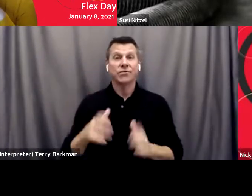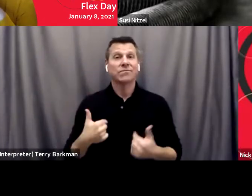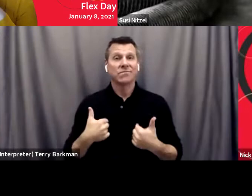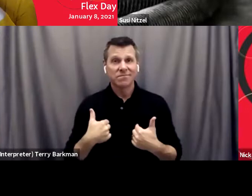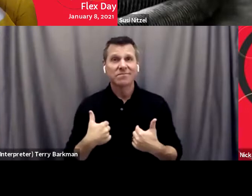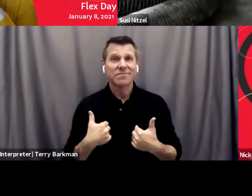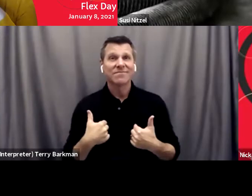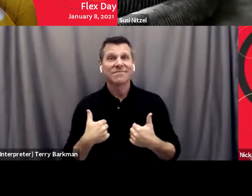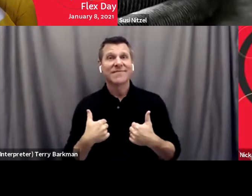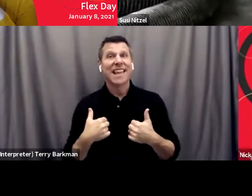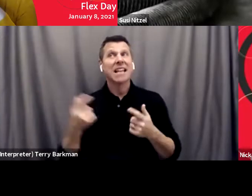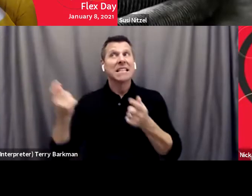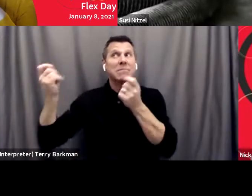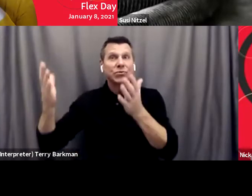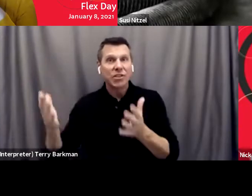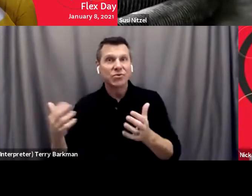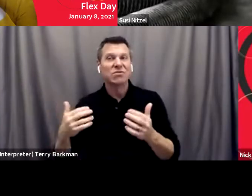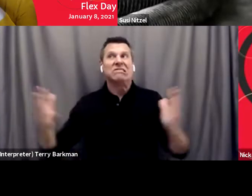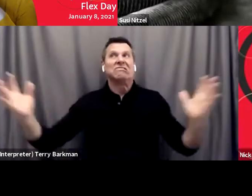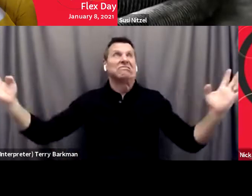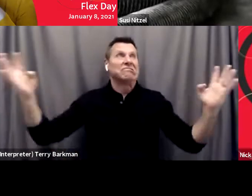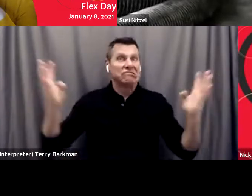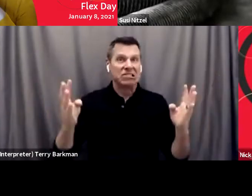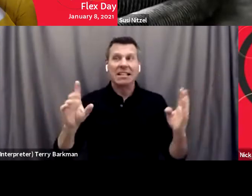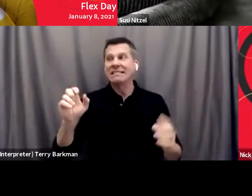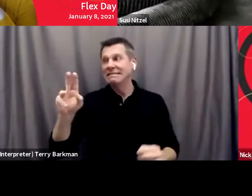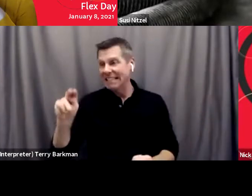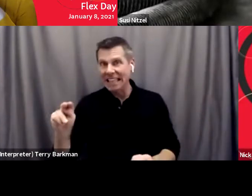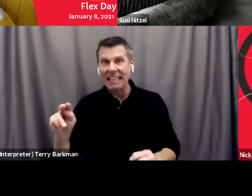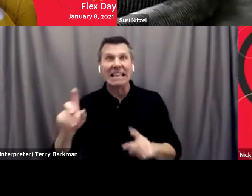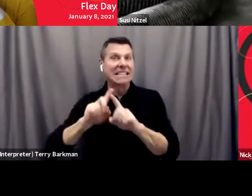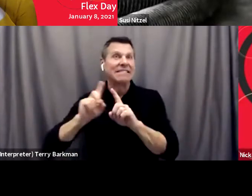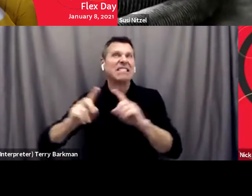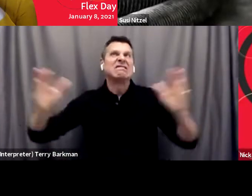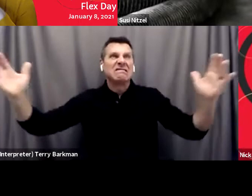administrators, including the former dean of the Social Sciences Division, peg miracle, and they were trying to figure out a new